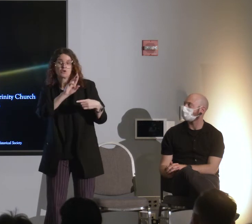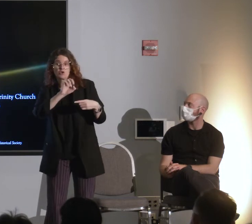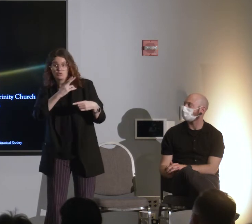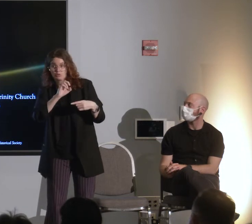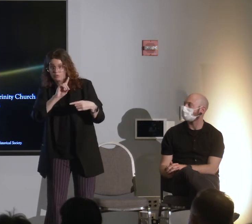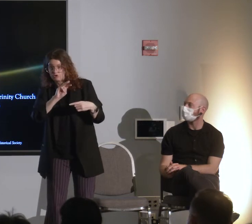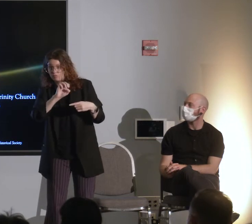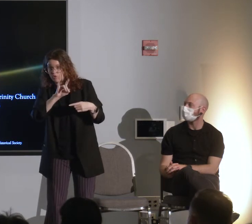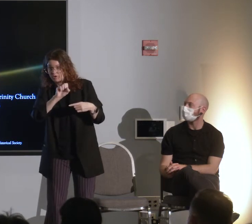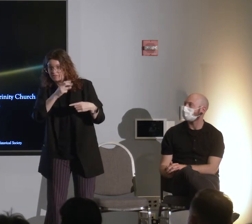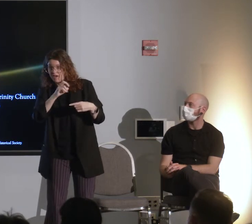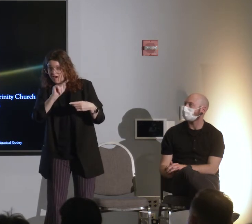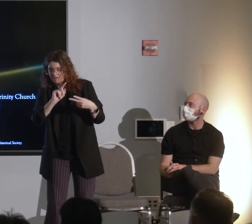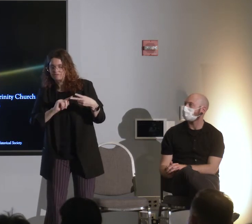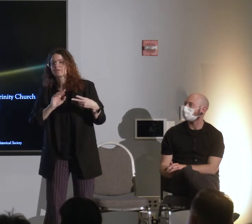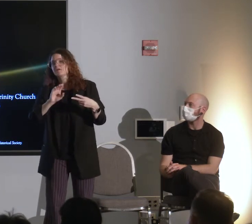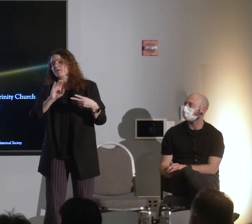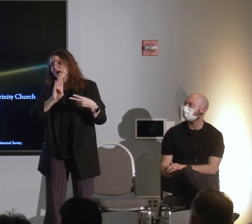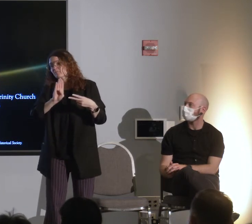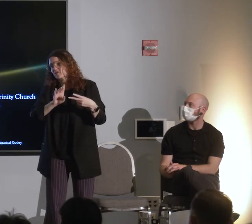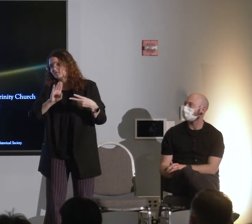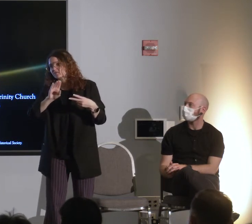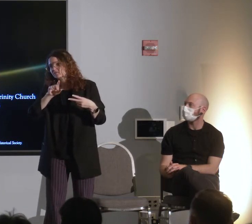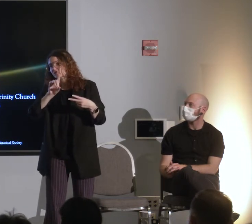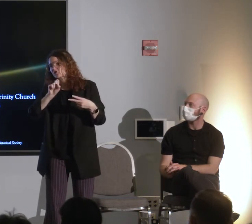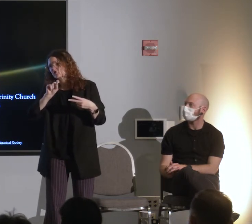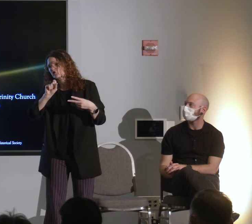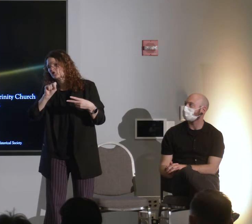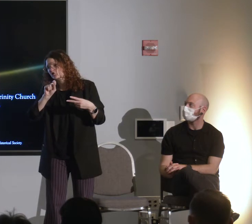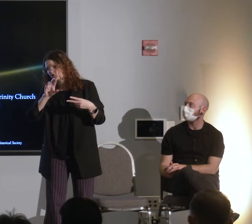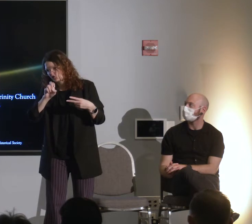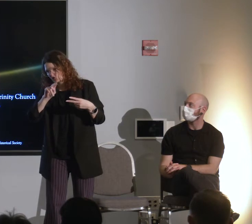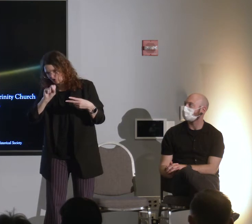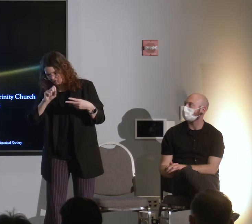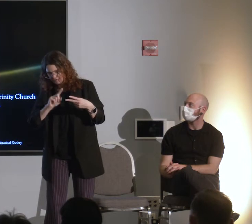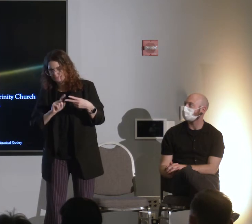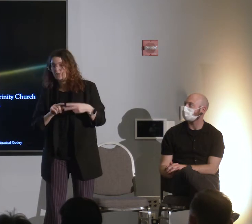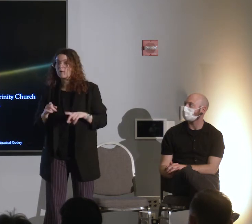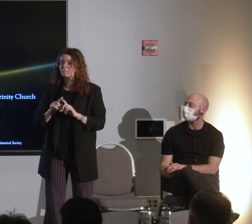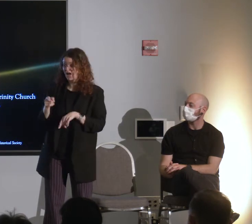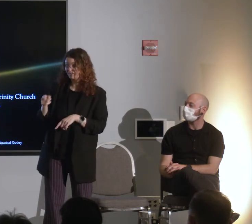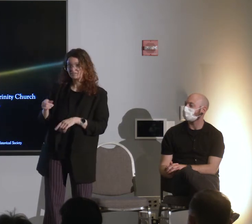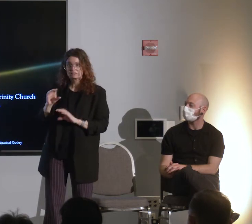in New York and Boston's, Peabody and Stearns. But Richardson possessed the least experience of the group,